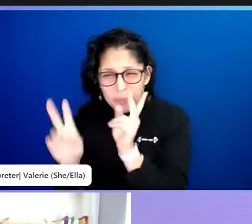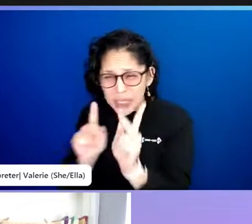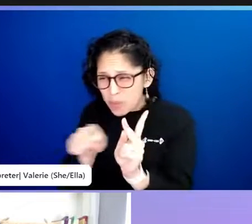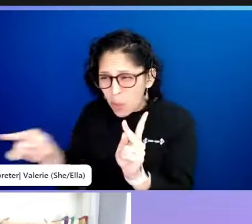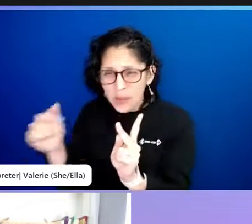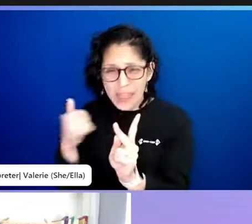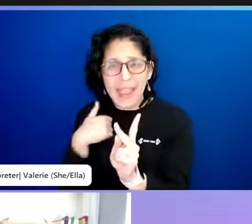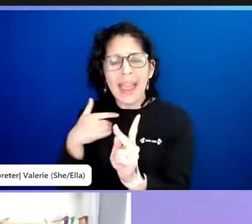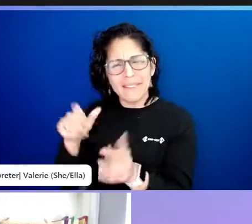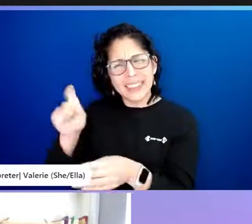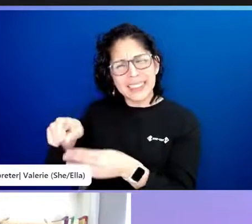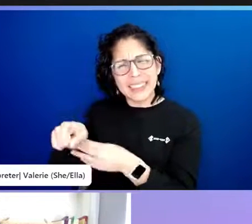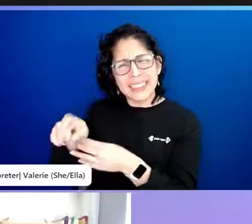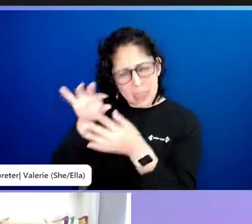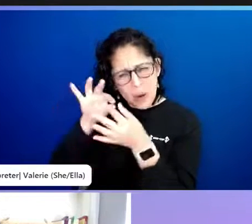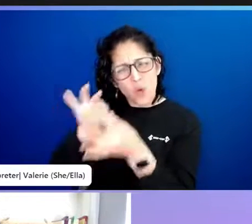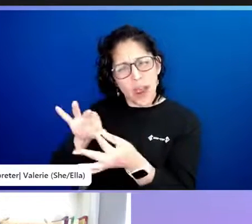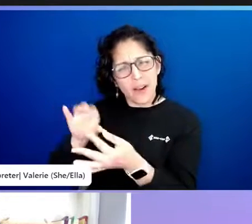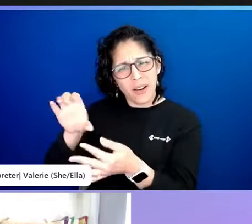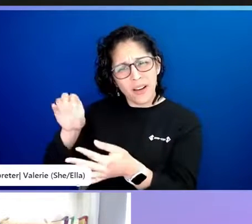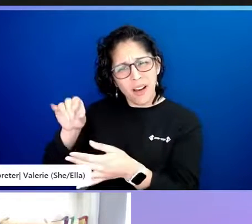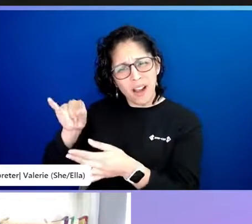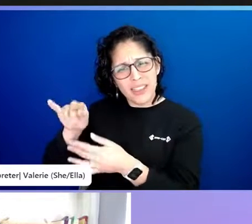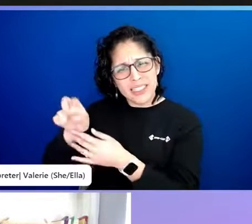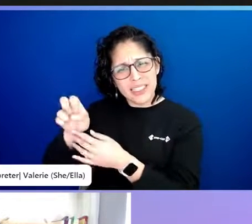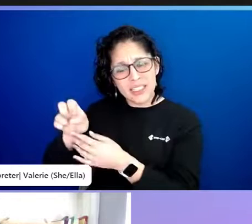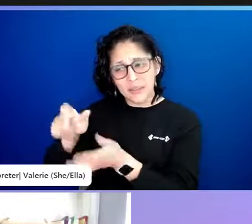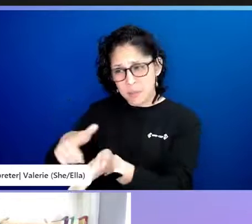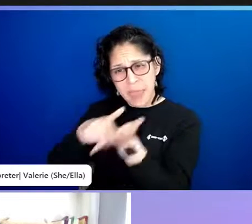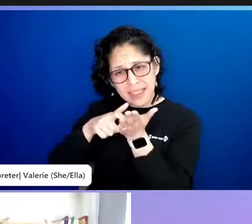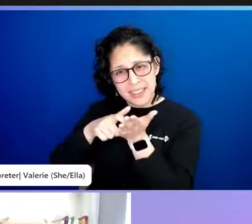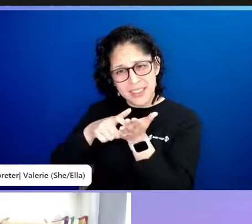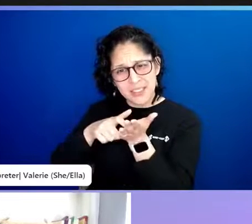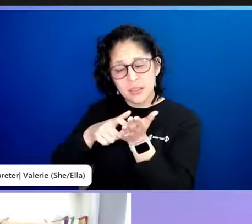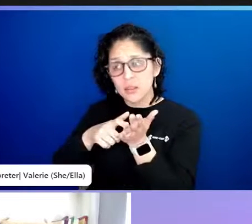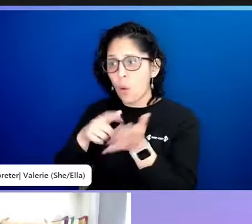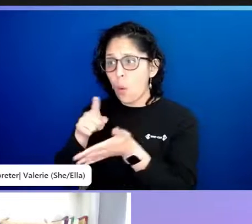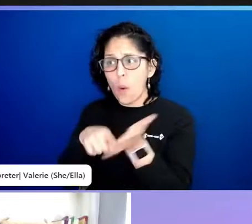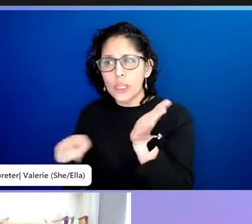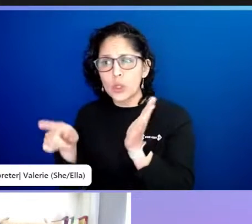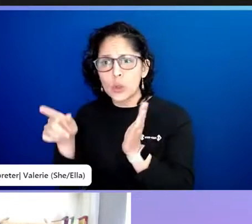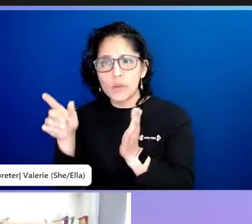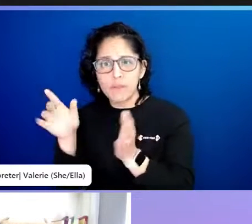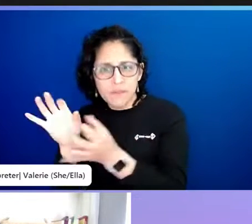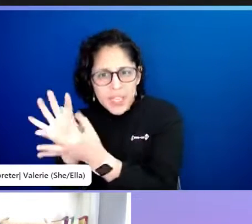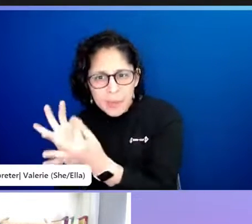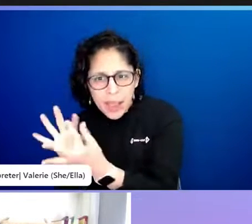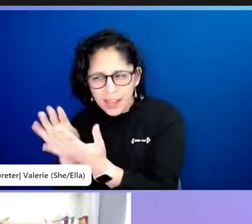demands and so prioritize research prioritize what you're hearing um and and go from there